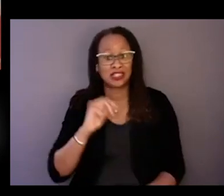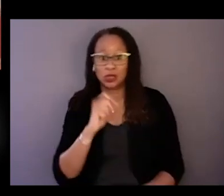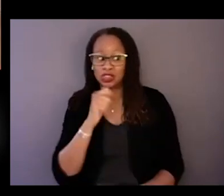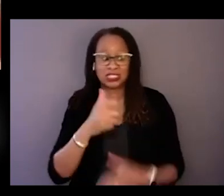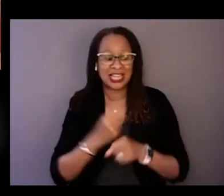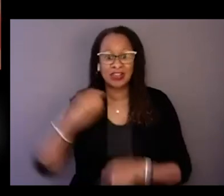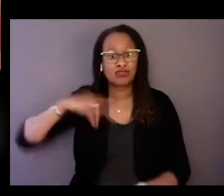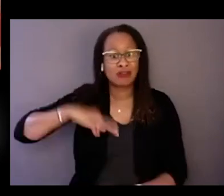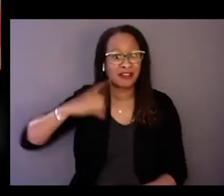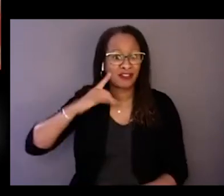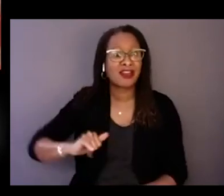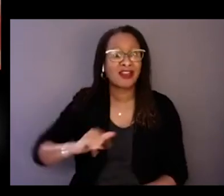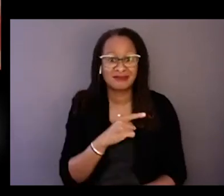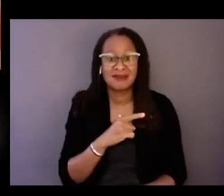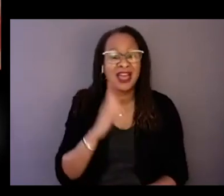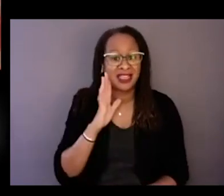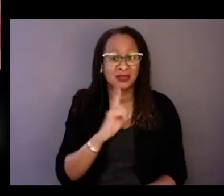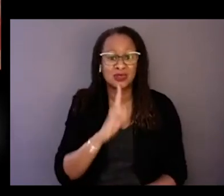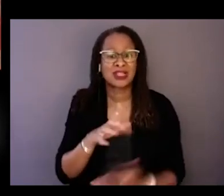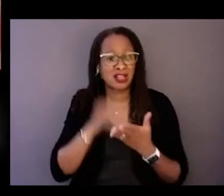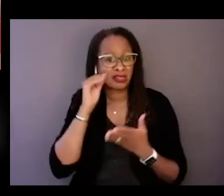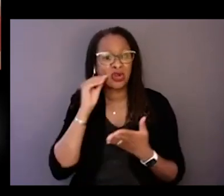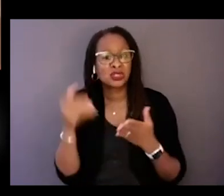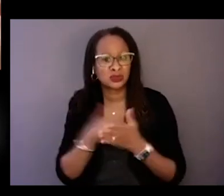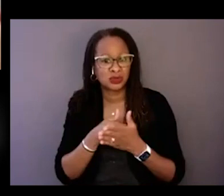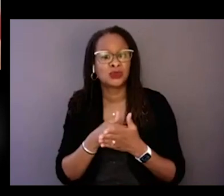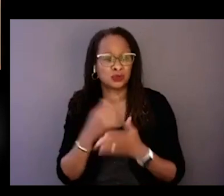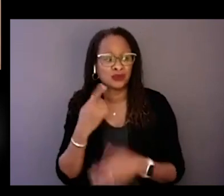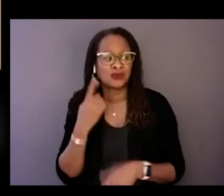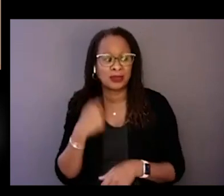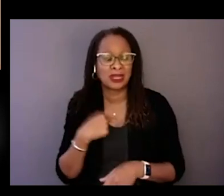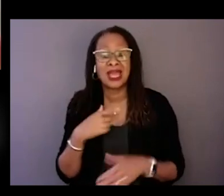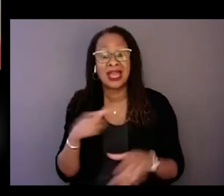That was a new learning for me. And likewise, I mentioned it earlier